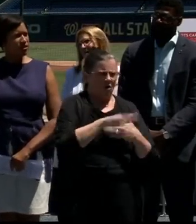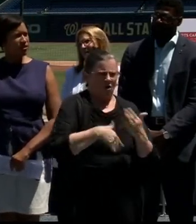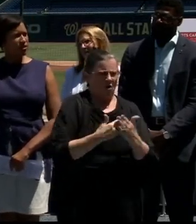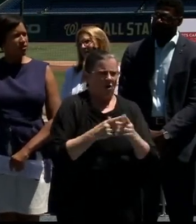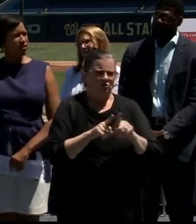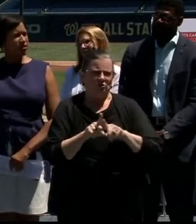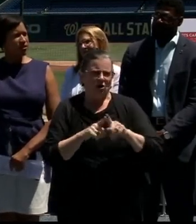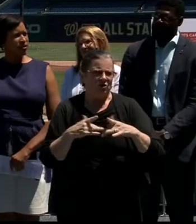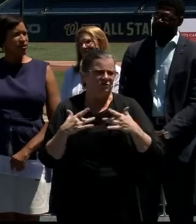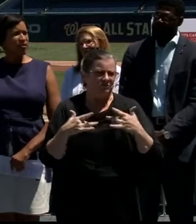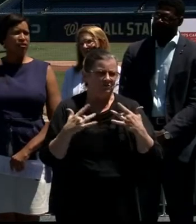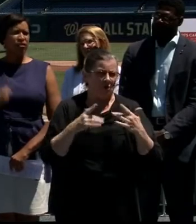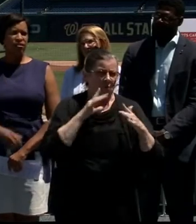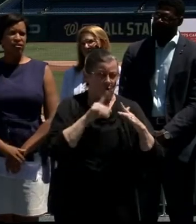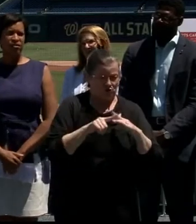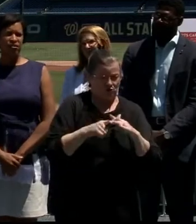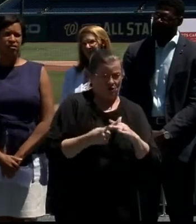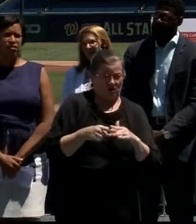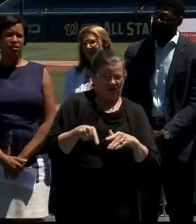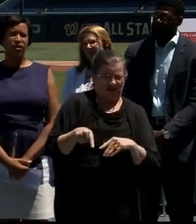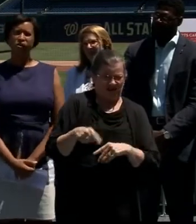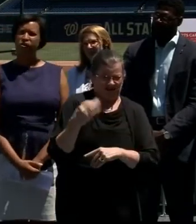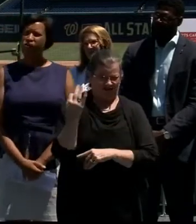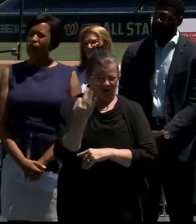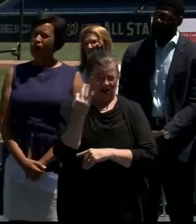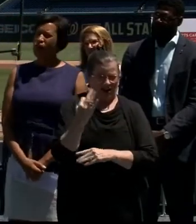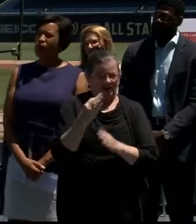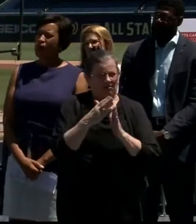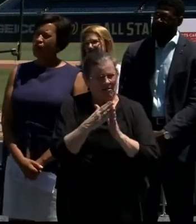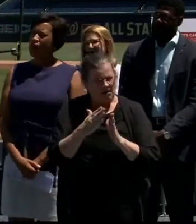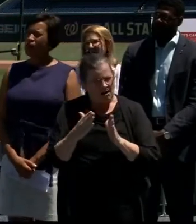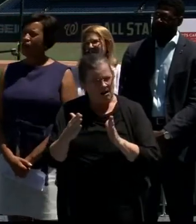FRIDAY AND THEY WILL CULMINATE WITH THE HOME RUN DERBY AND THE